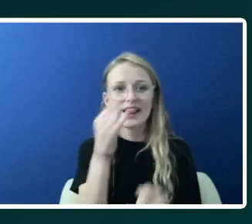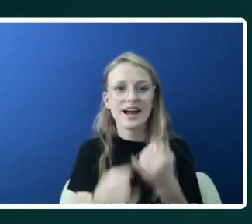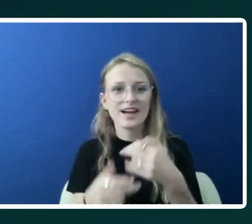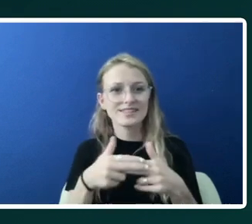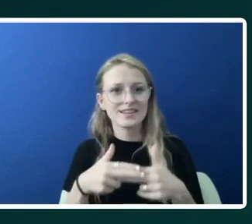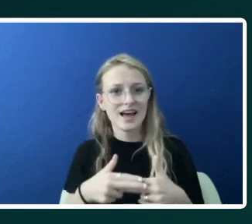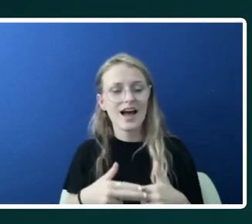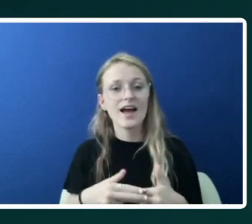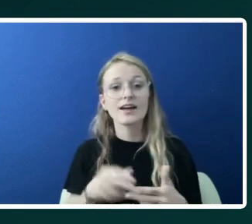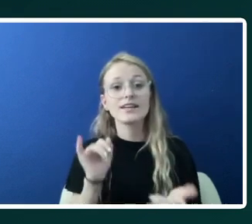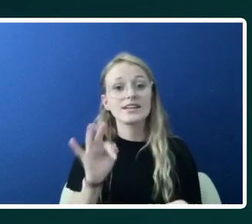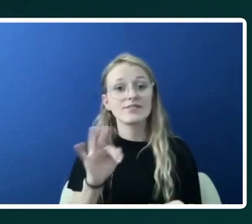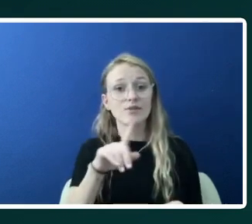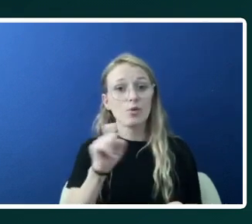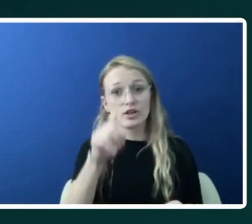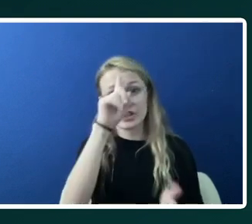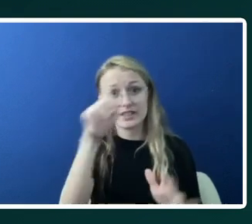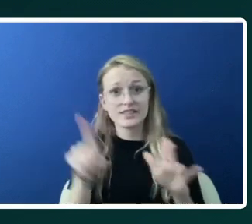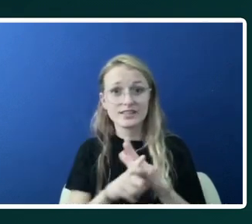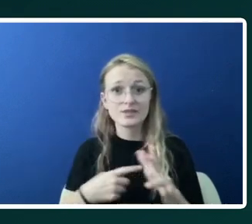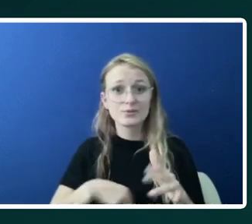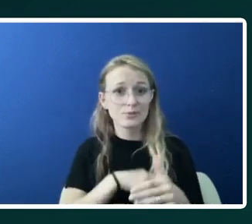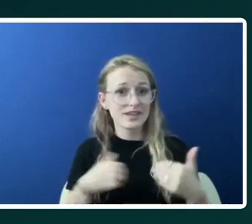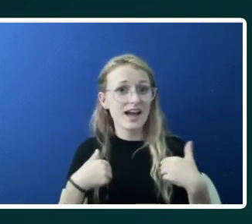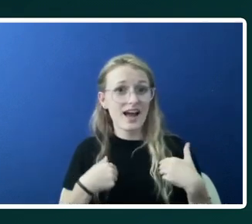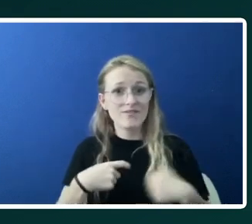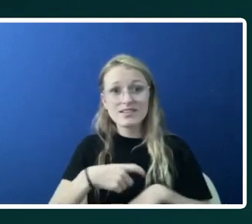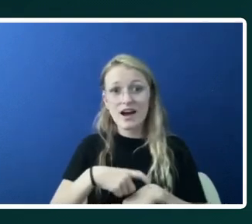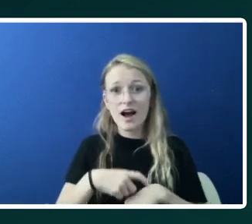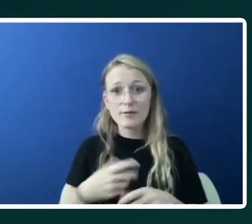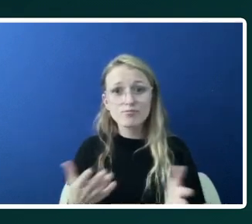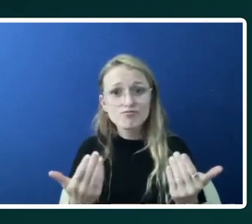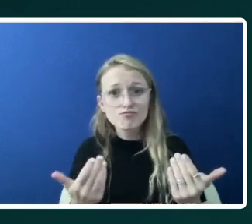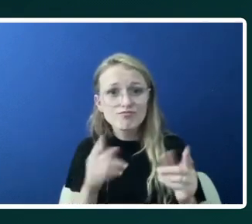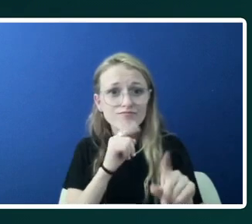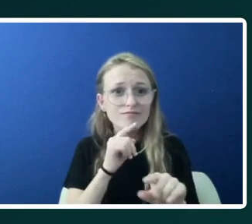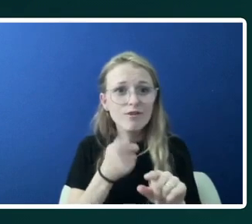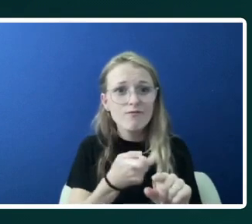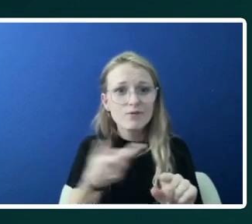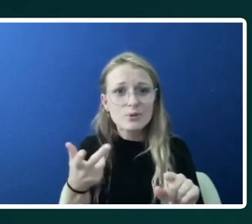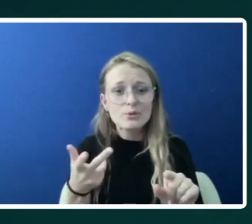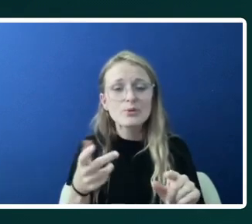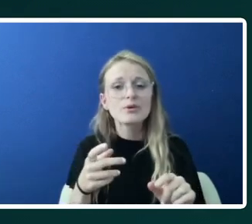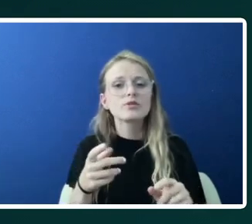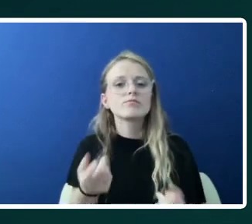questions, we do have time to take just a few. But mainly, as Philippa mentioned, we would love to